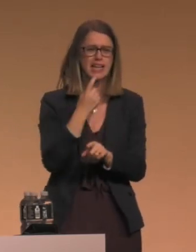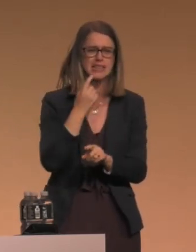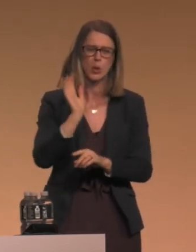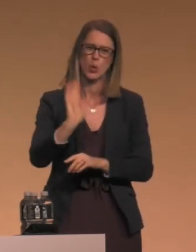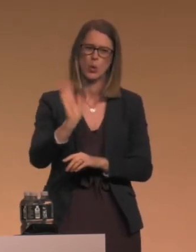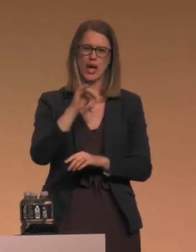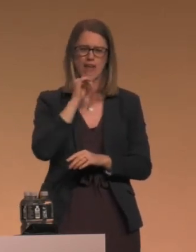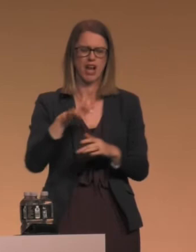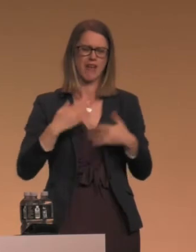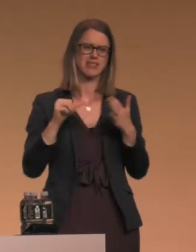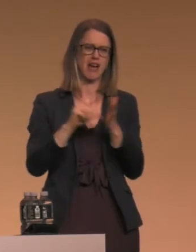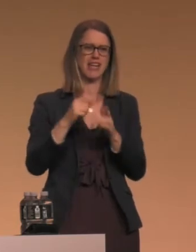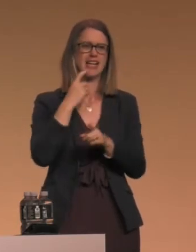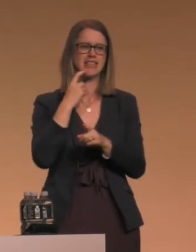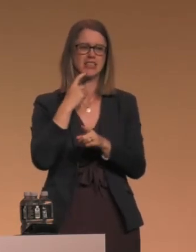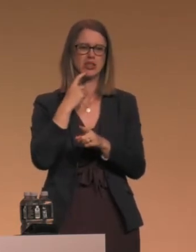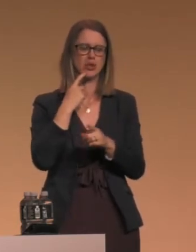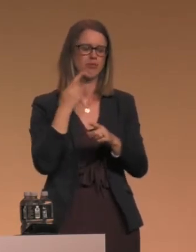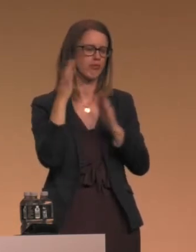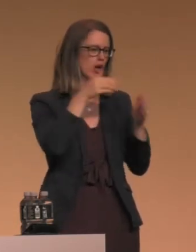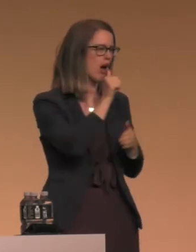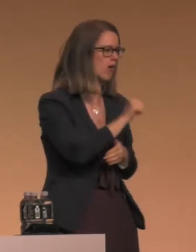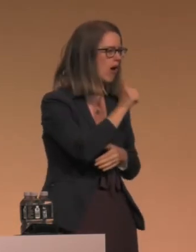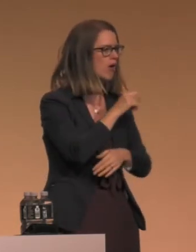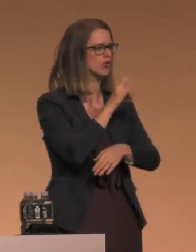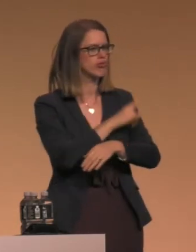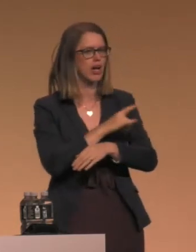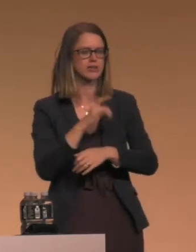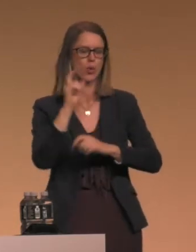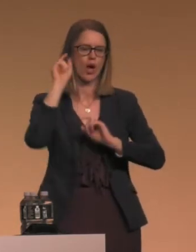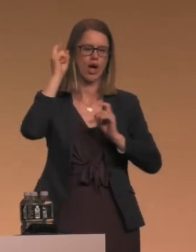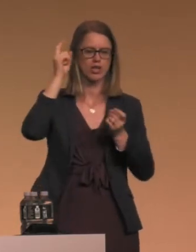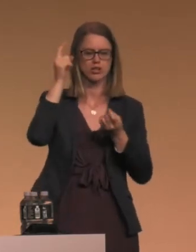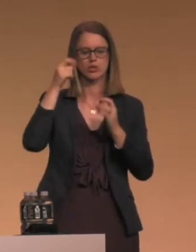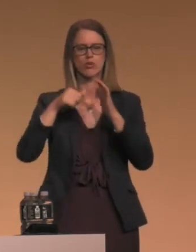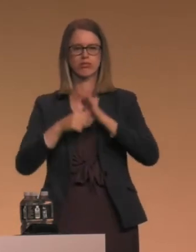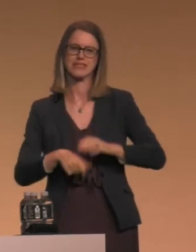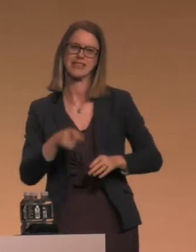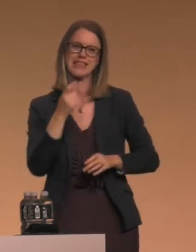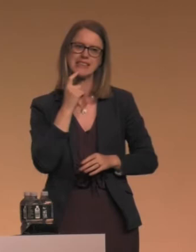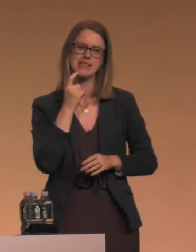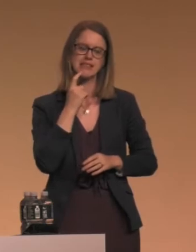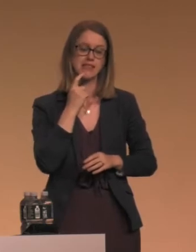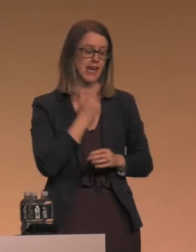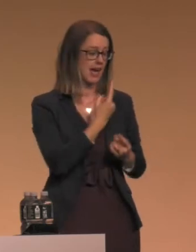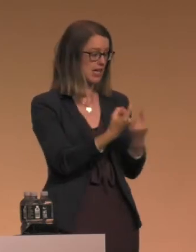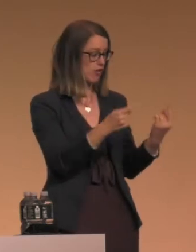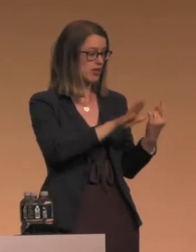And when things get tough, it's easy to turn to alcohol, drugs, get anxious and depressed. Each of the children, grandchildren,